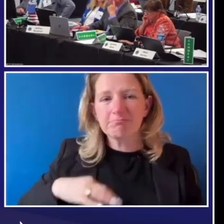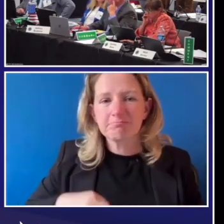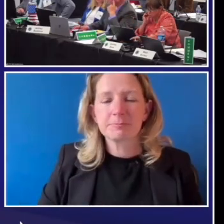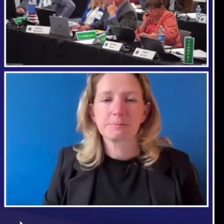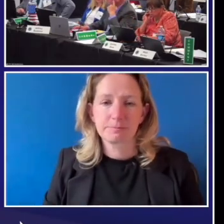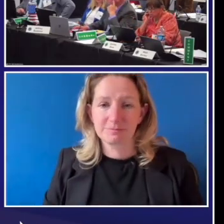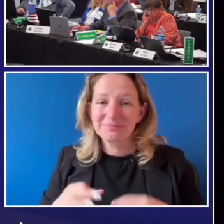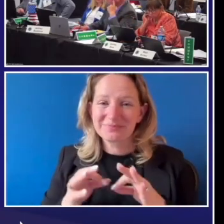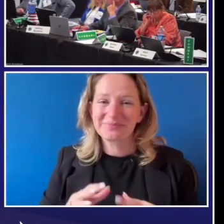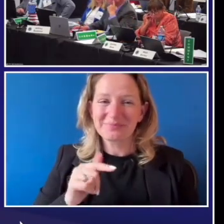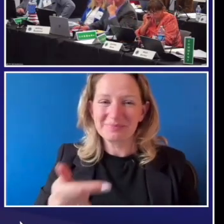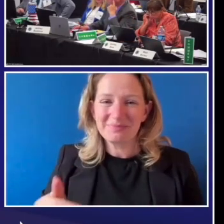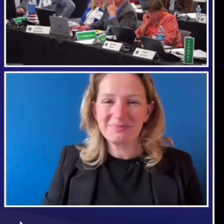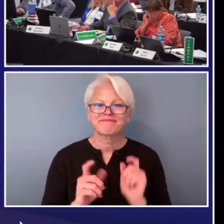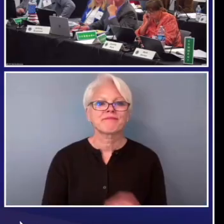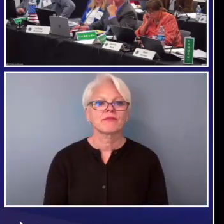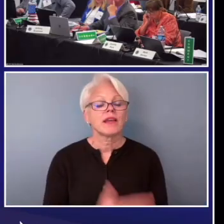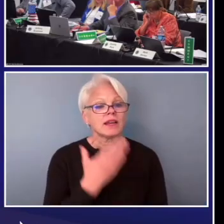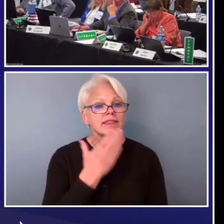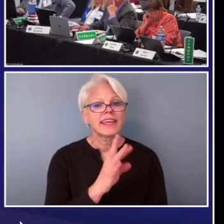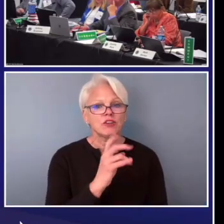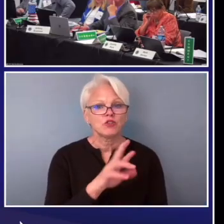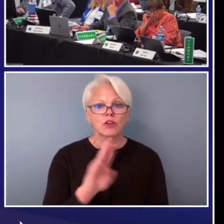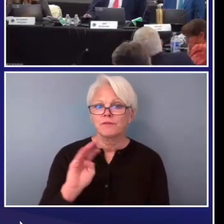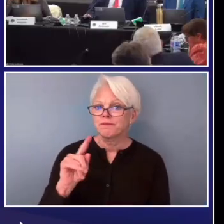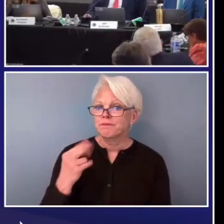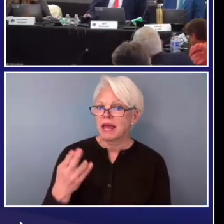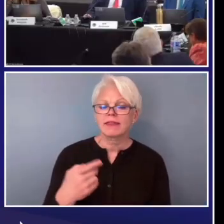Thank you, Jennifer. Beth, do you want to respond? I just want, I know we're not at that yet.